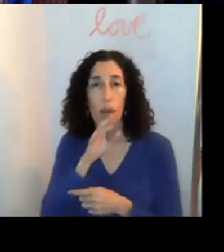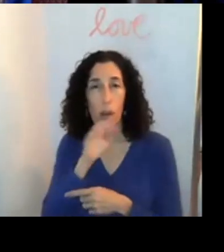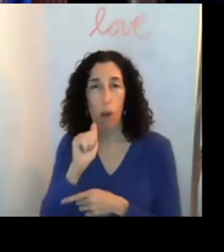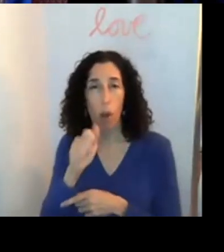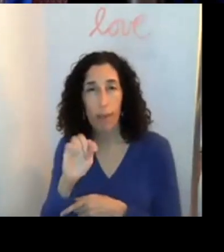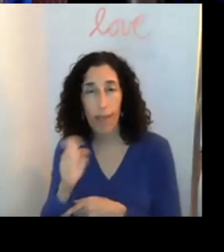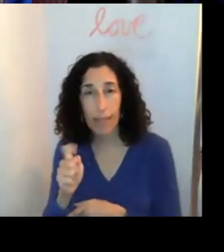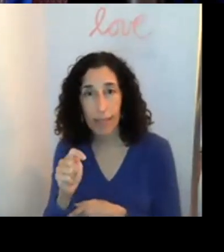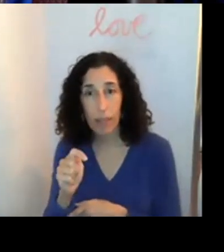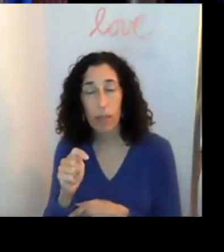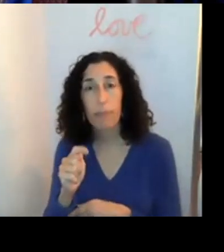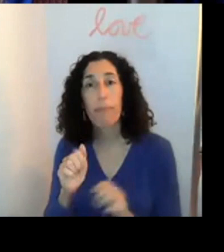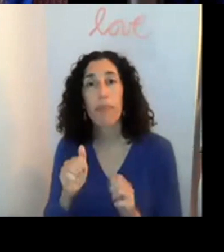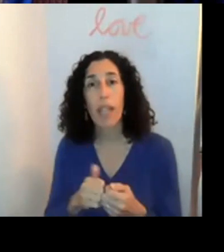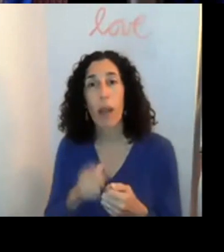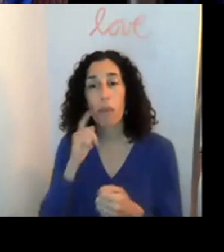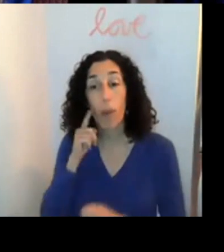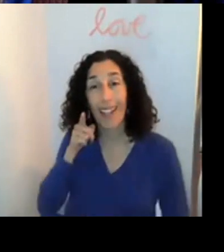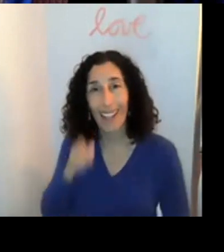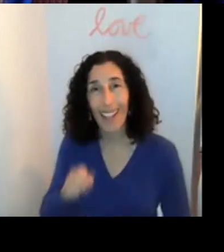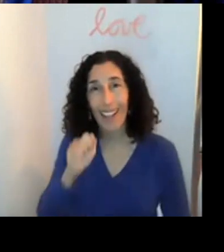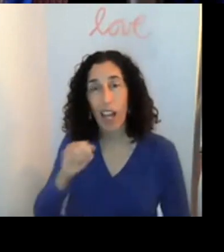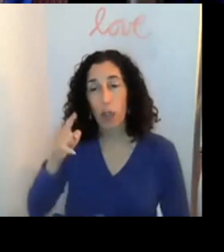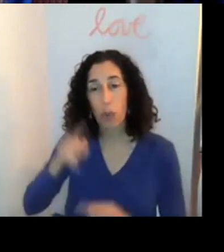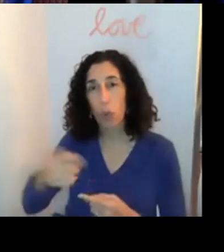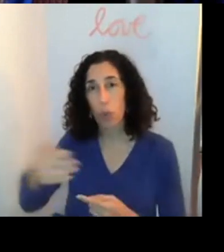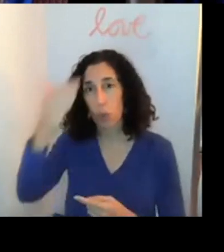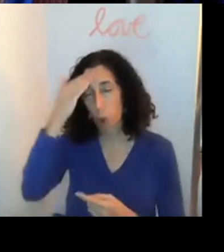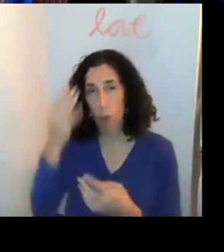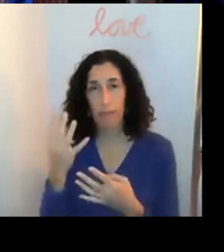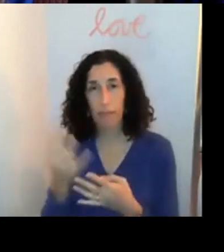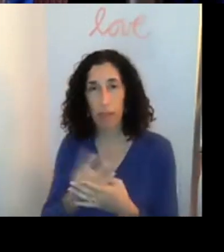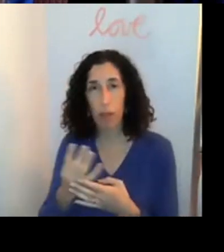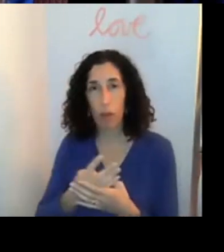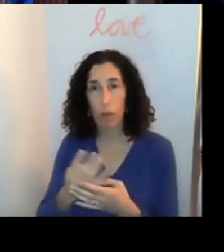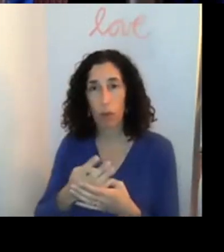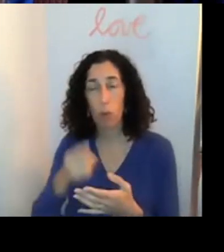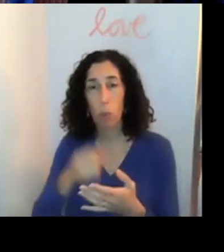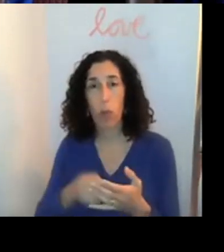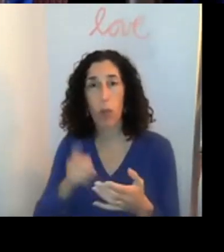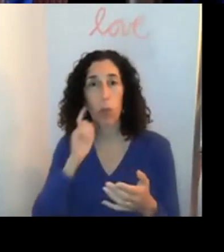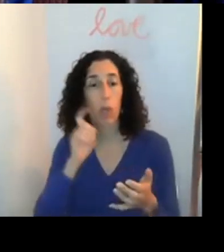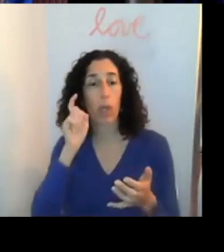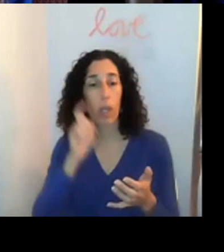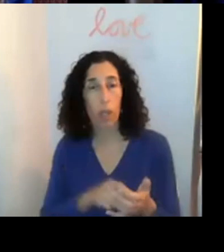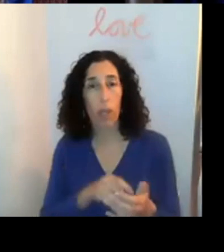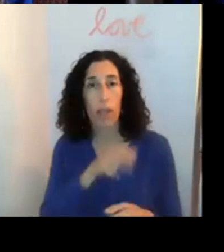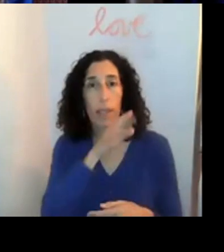new is generated and something else we start to think about after that project, other things